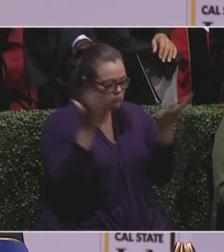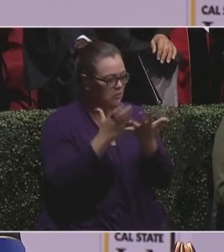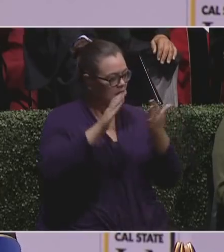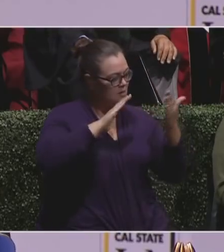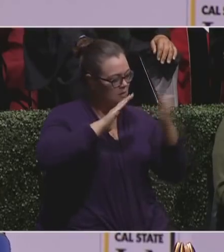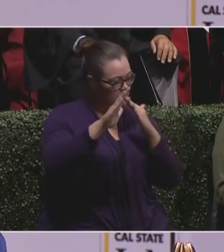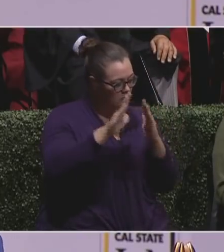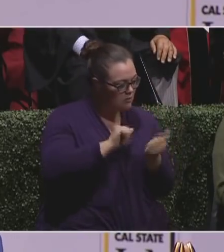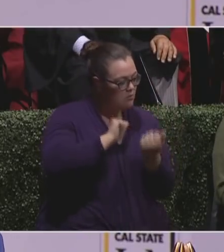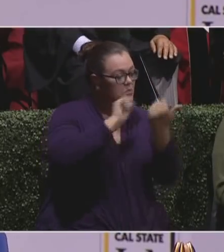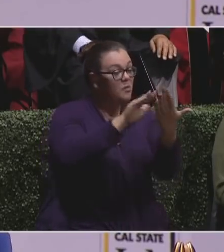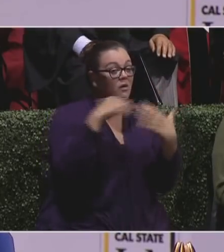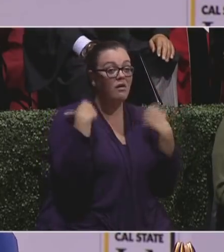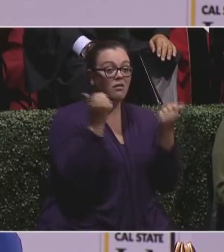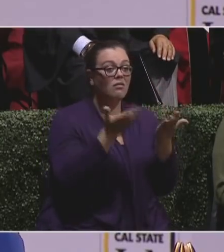CENTERS, AND COMMUNITIES EVERYWHERE.